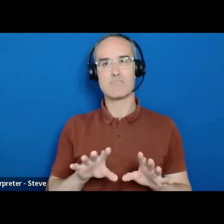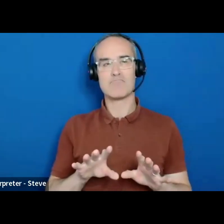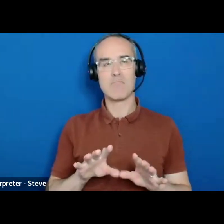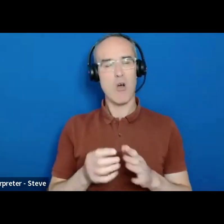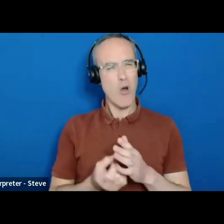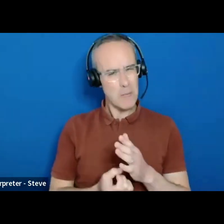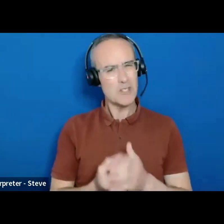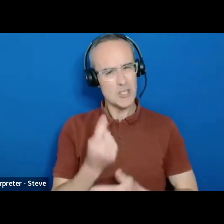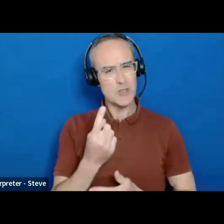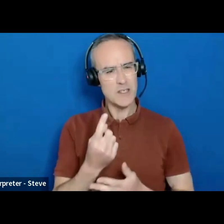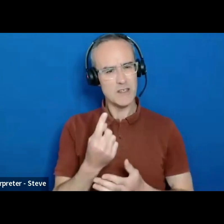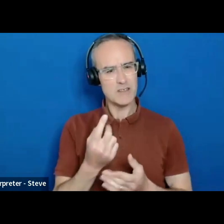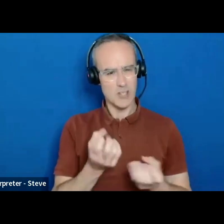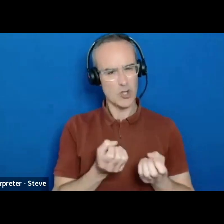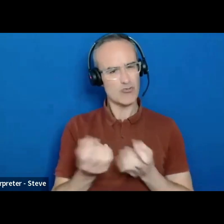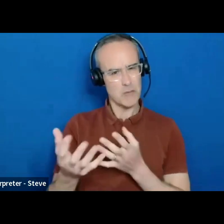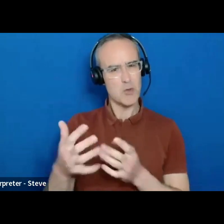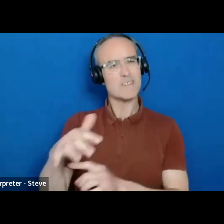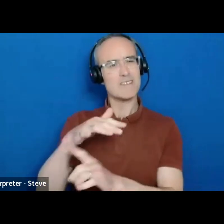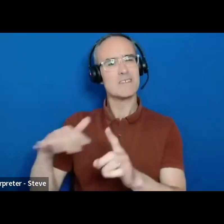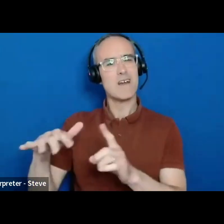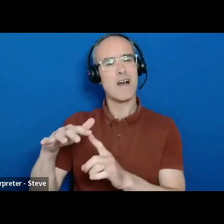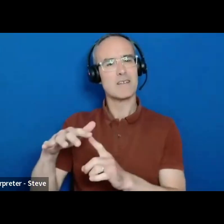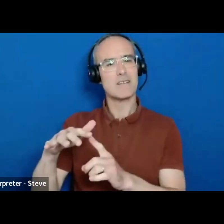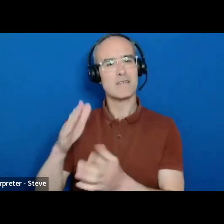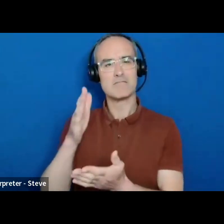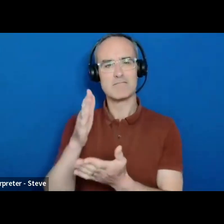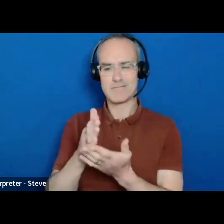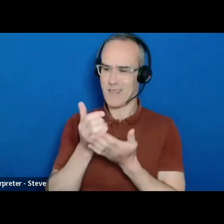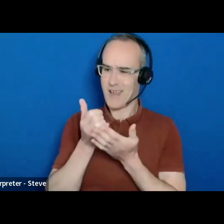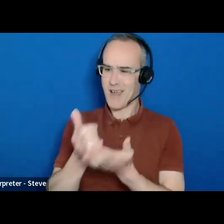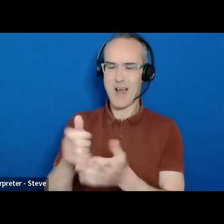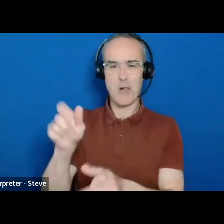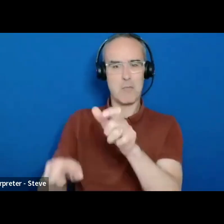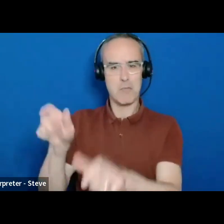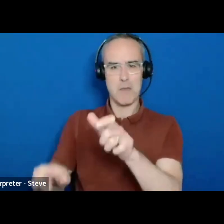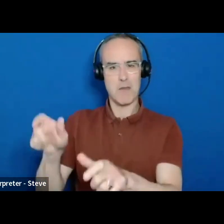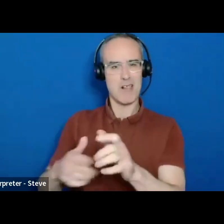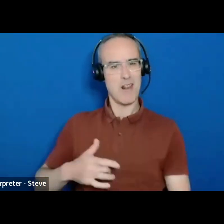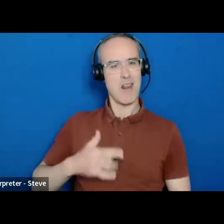something to society and to genuinely make a difference to other people's lives, and then that's worth all of the